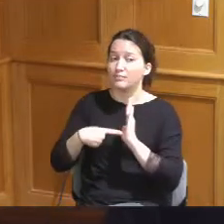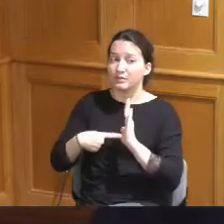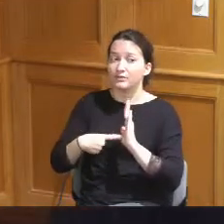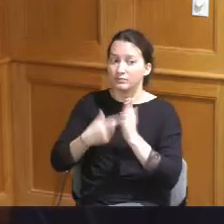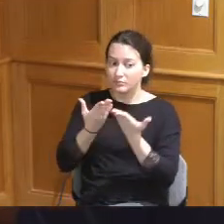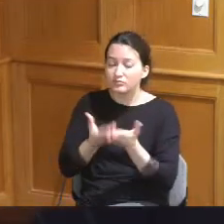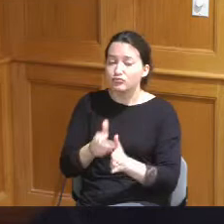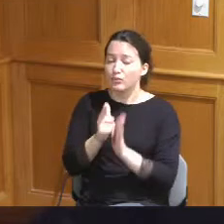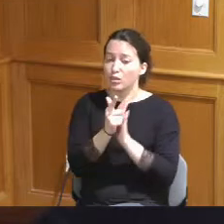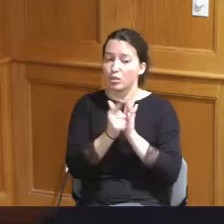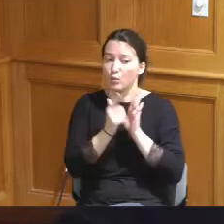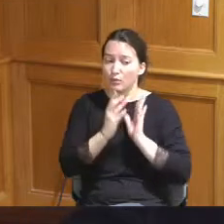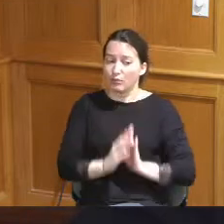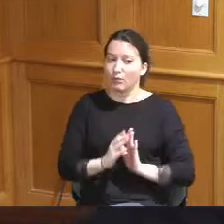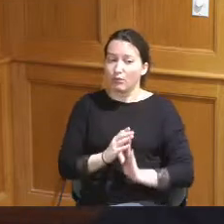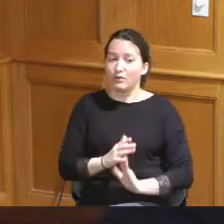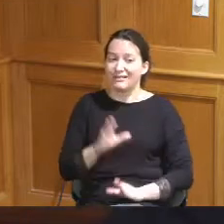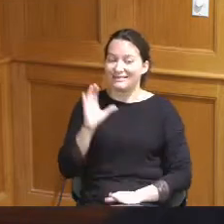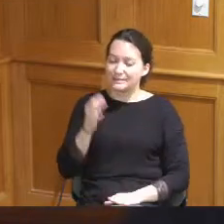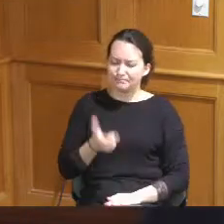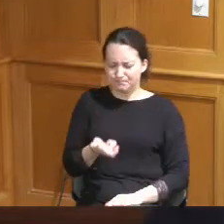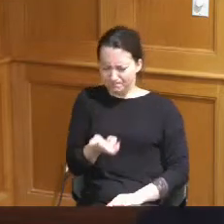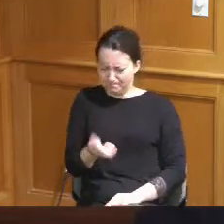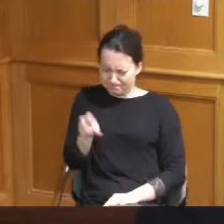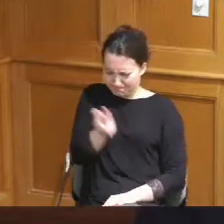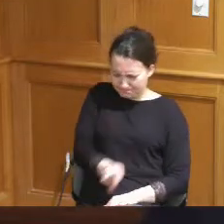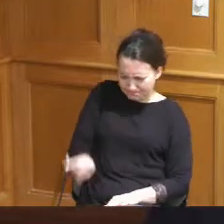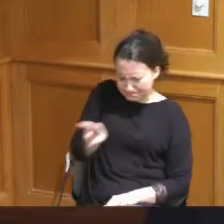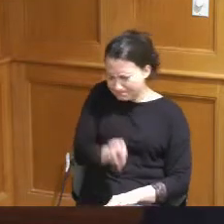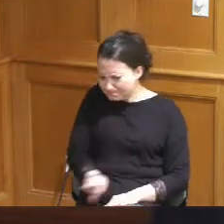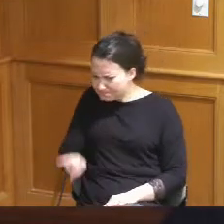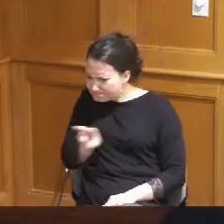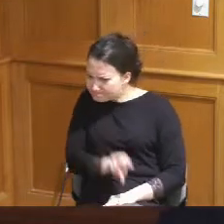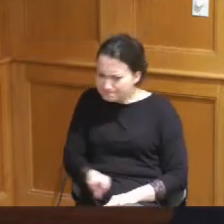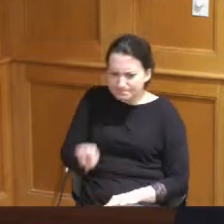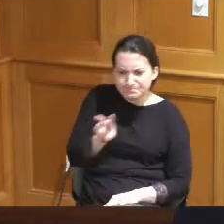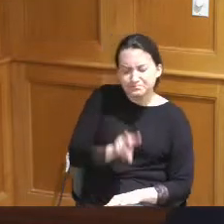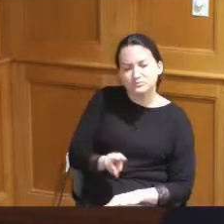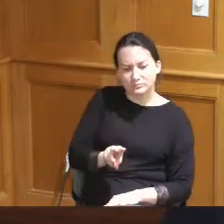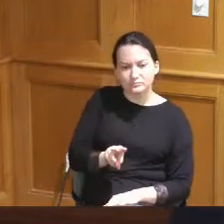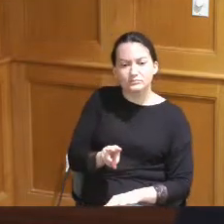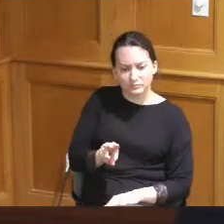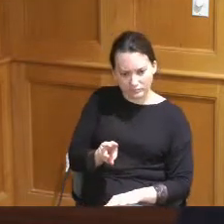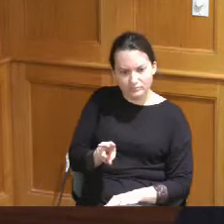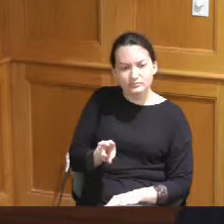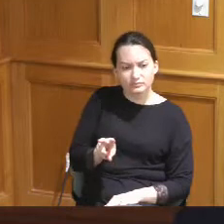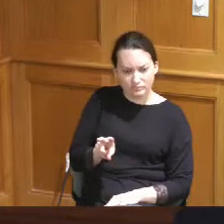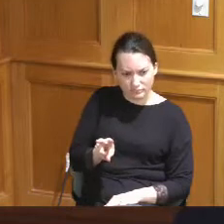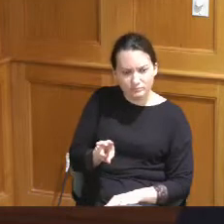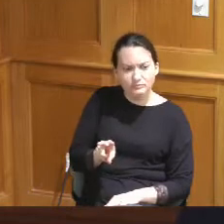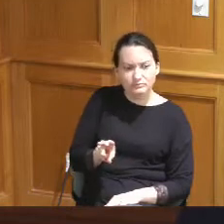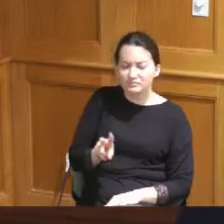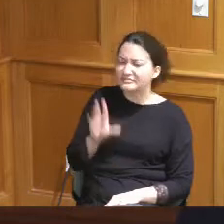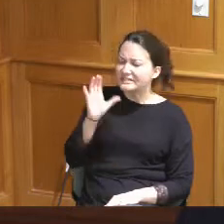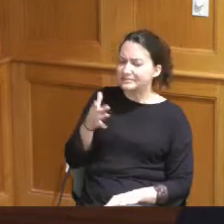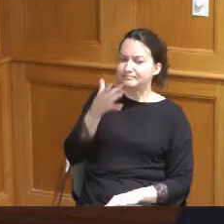who was kind of watching over that because he was very much interested in the concerns